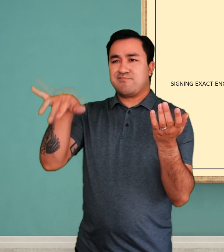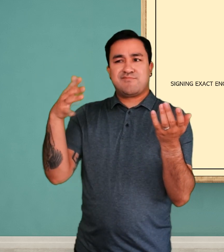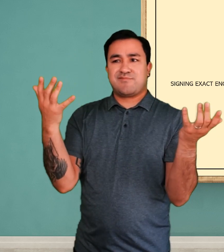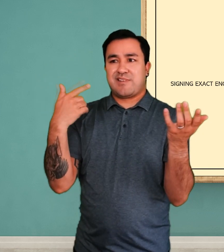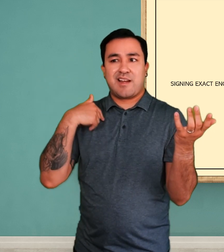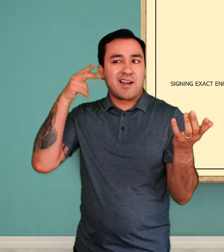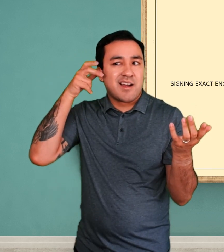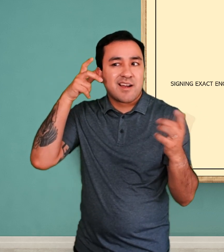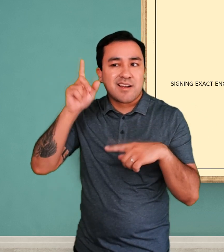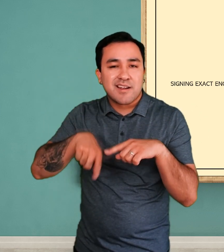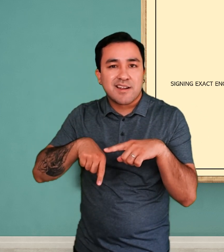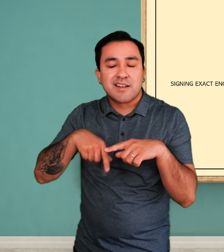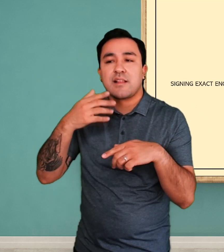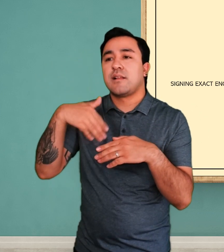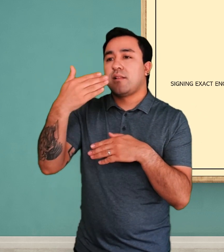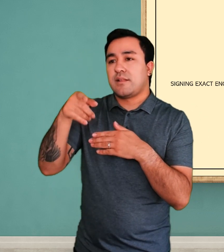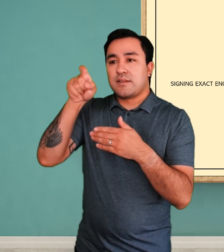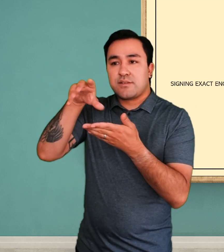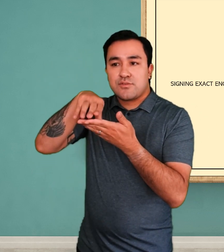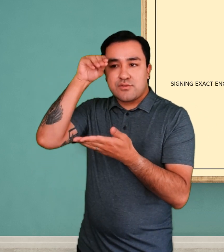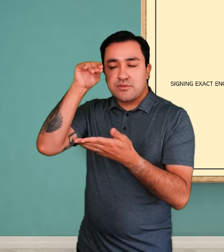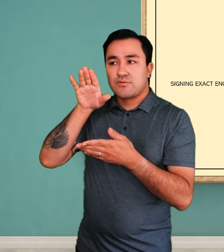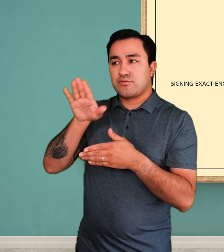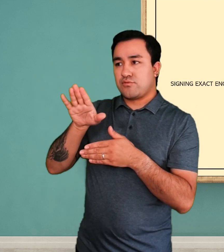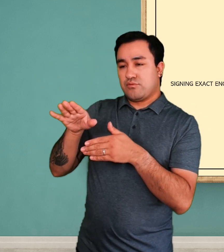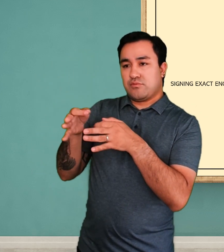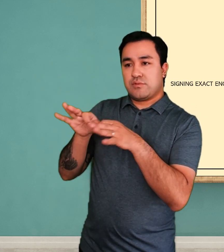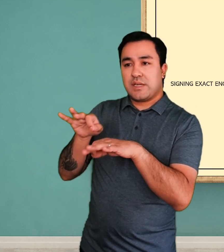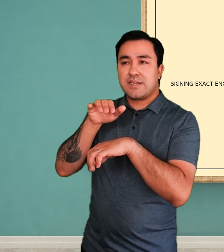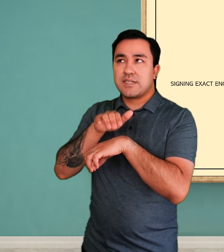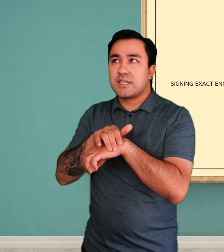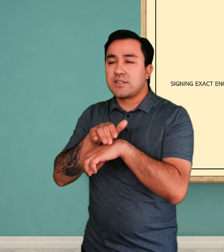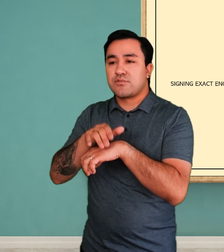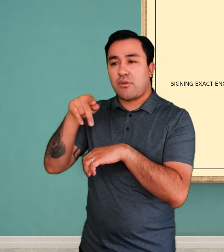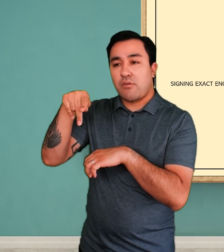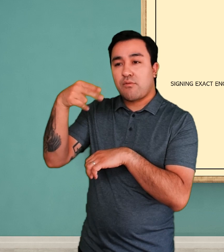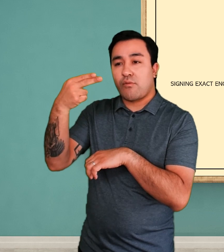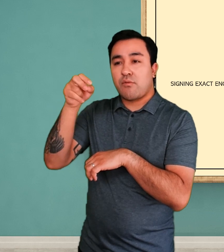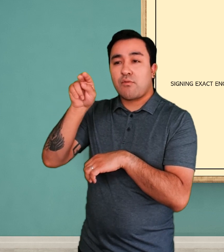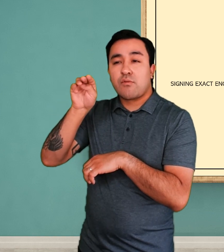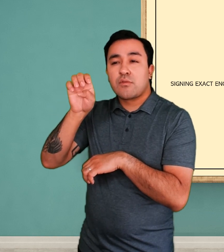in their language, the phonemes. This would be concepts such as the /k/ or /sh/ sounds.